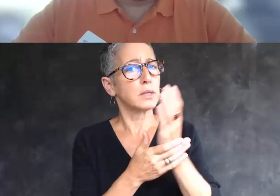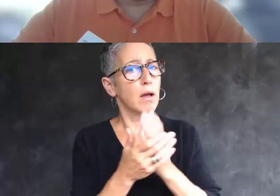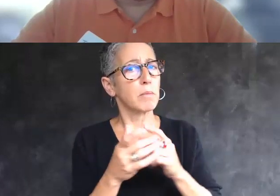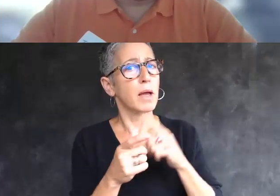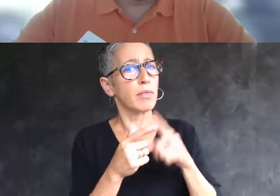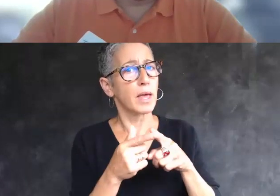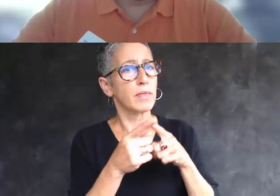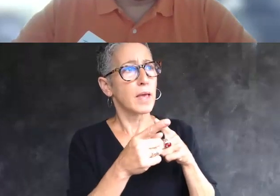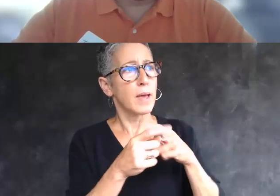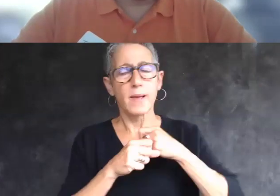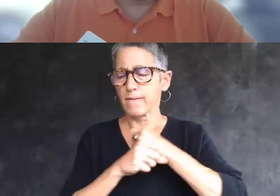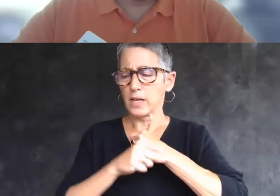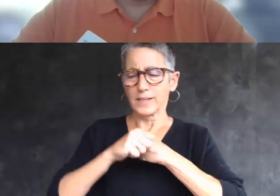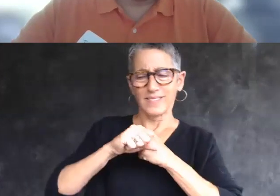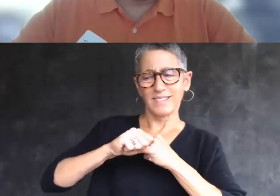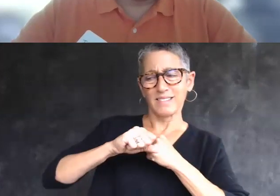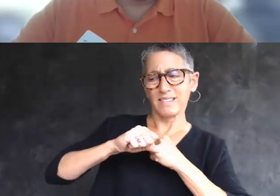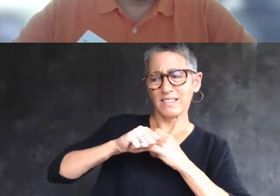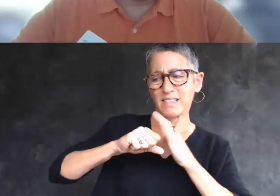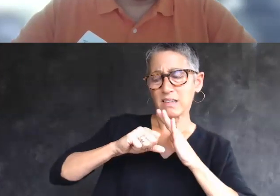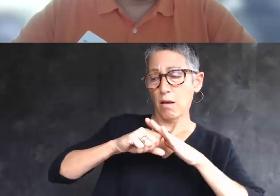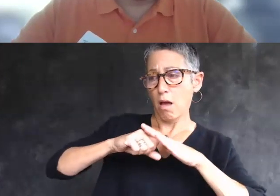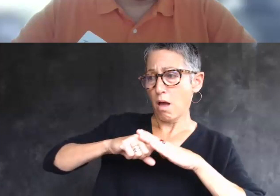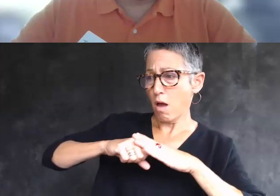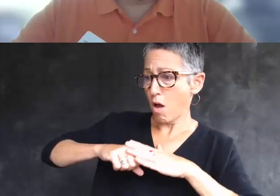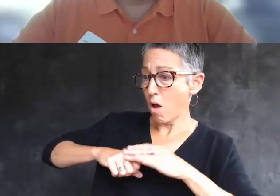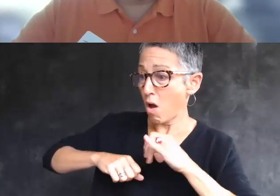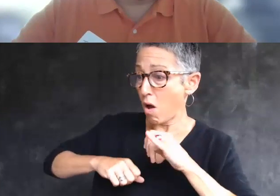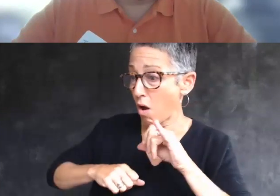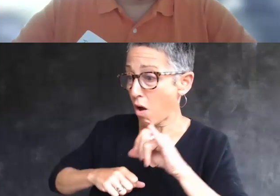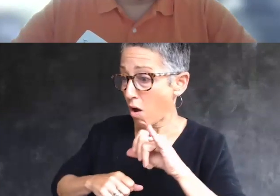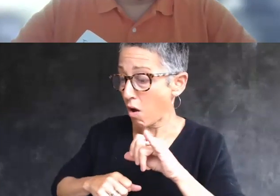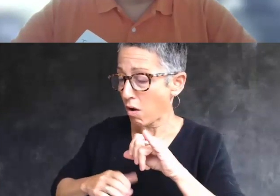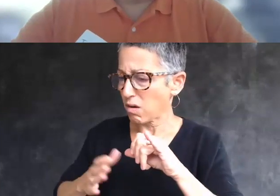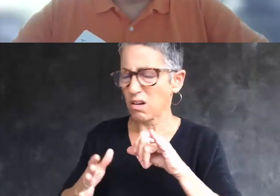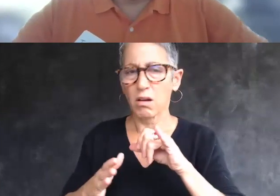and realized that it was so unjust that harm existed in the first place that it should have never existed.